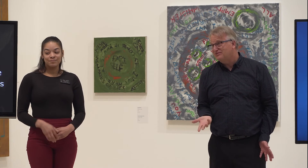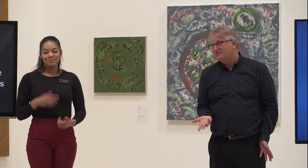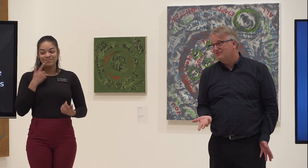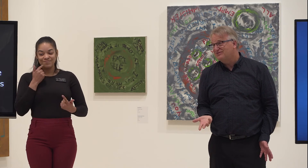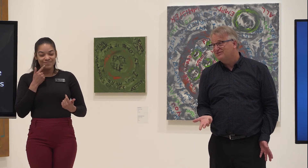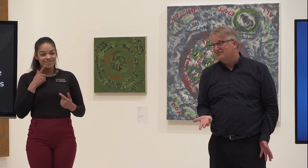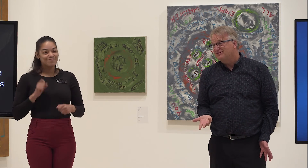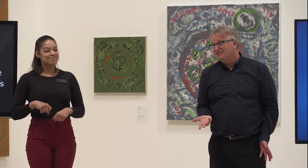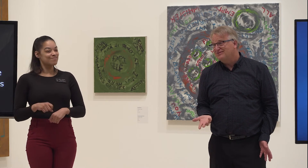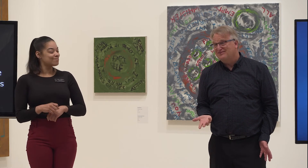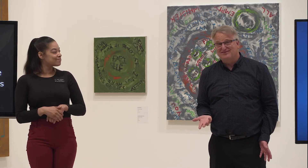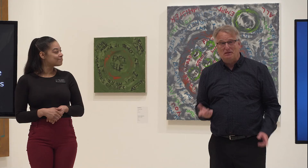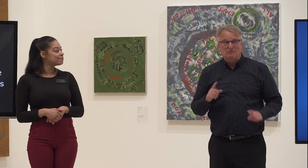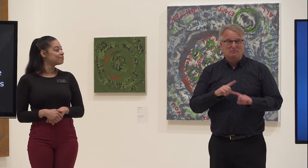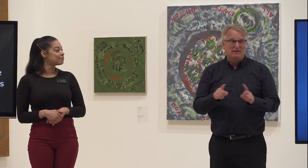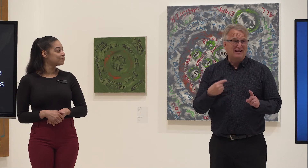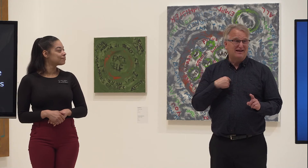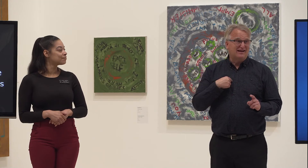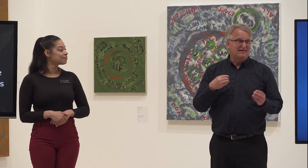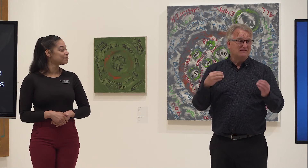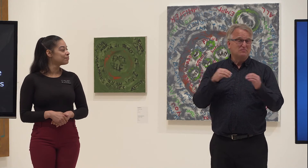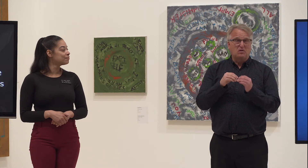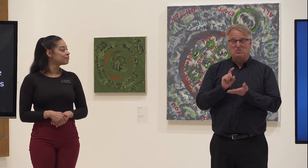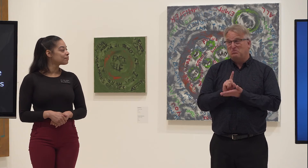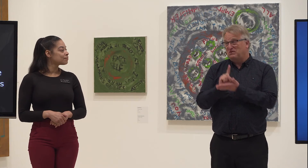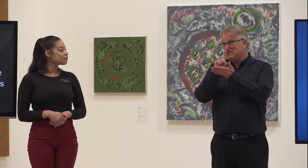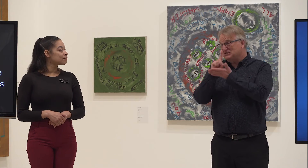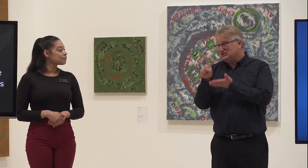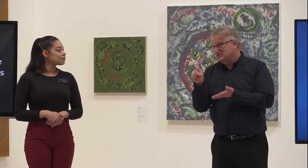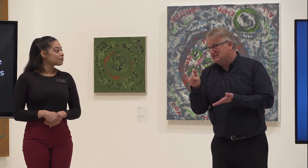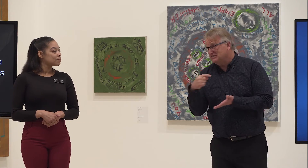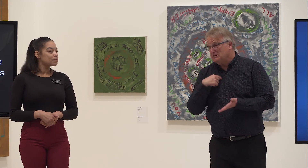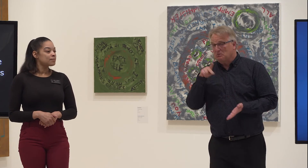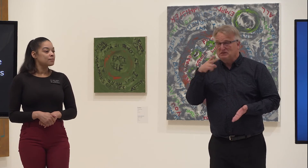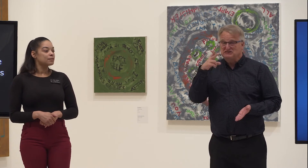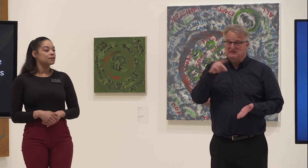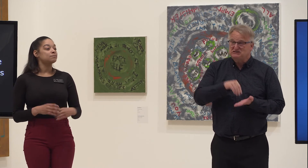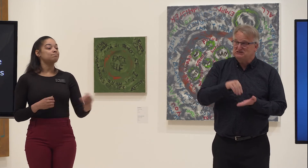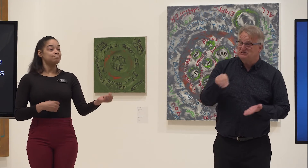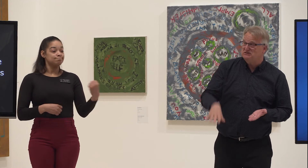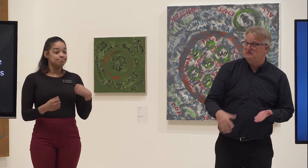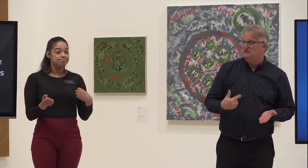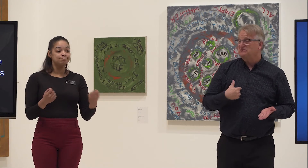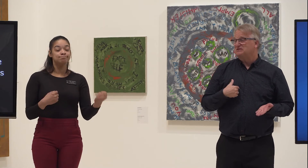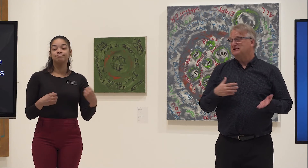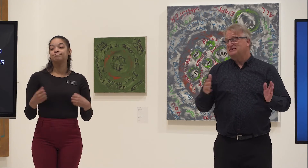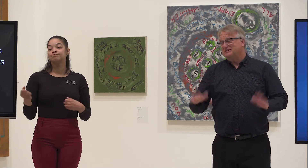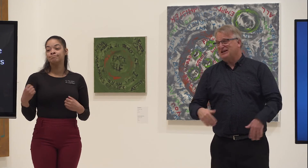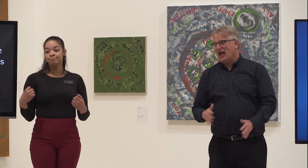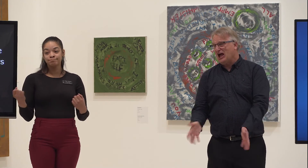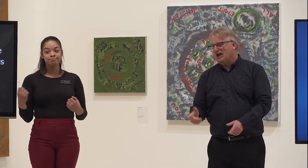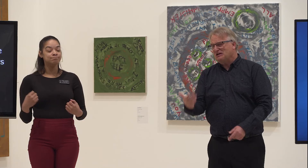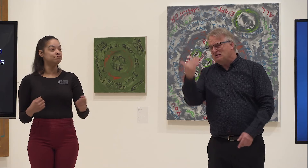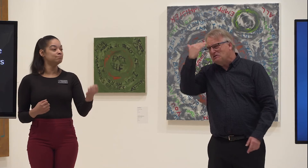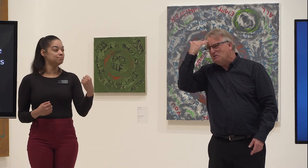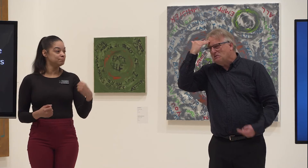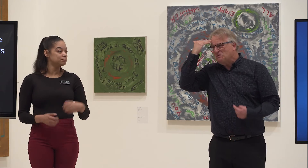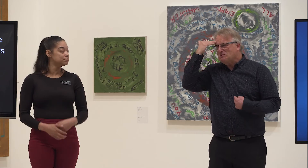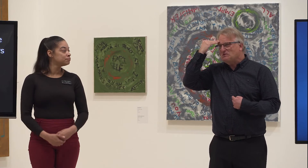my best friend having a conversation, I'm just disengaged. Maybe there are students that have greater privilege